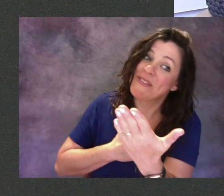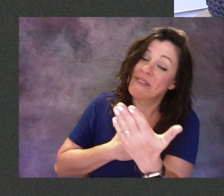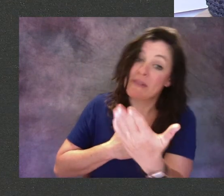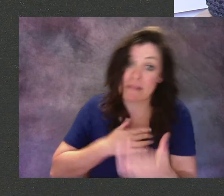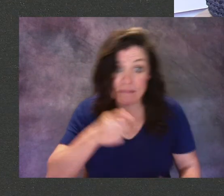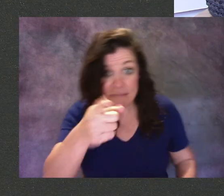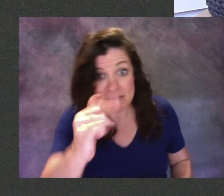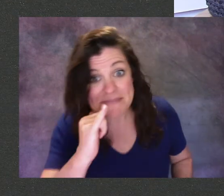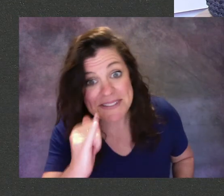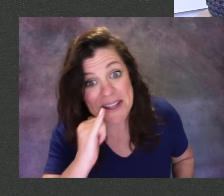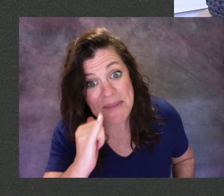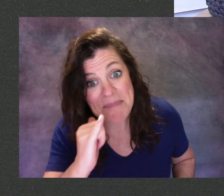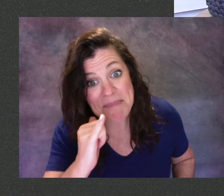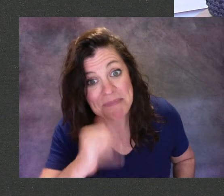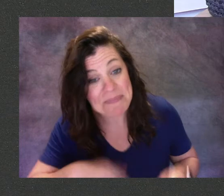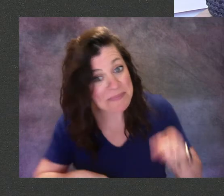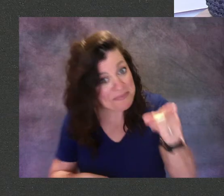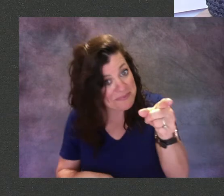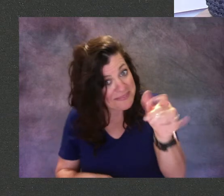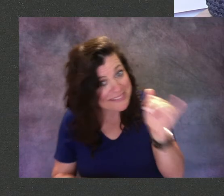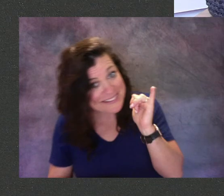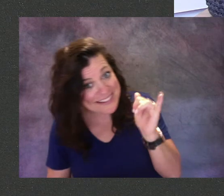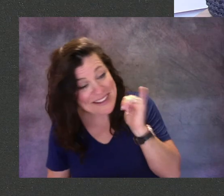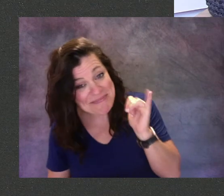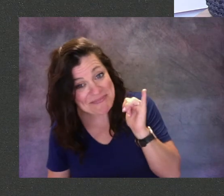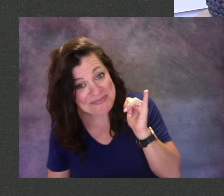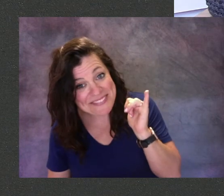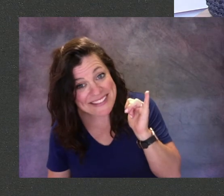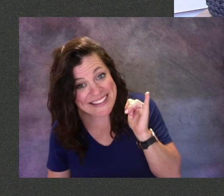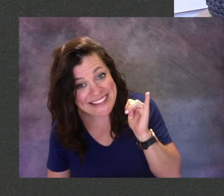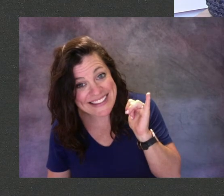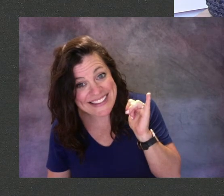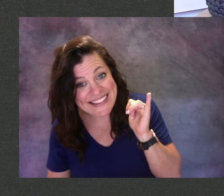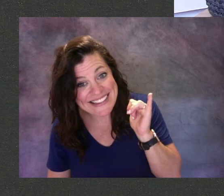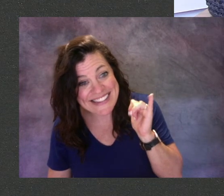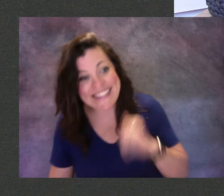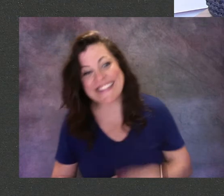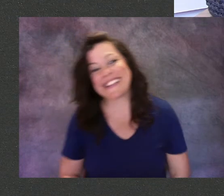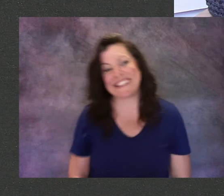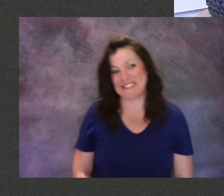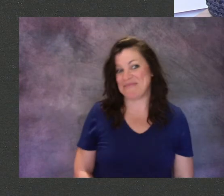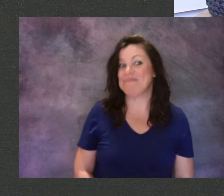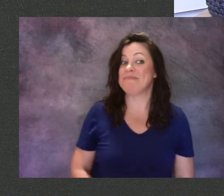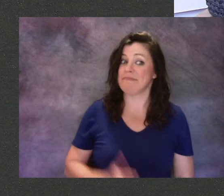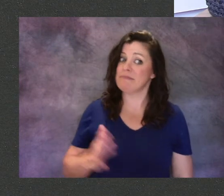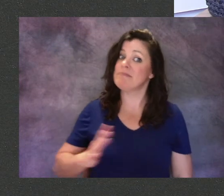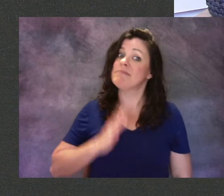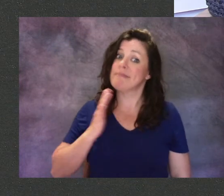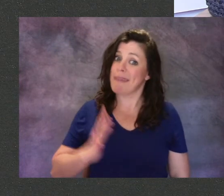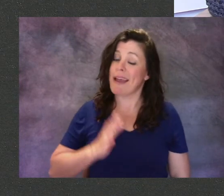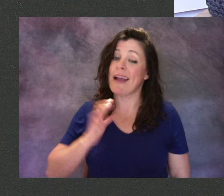Do you Manners are pretty amazing.